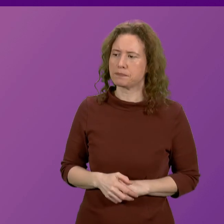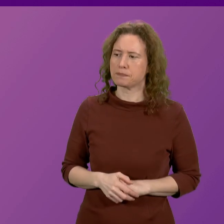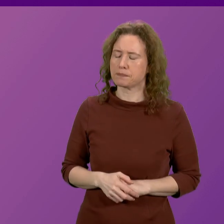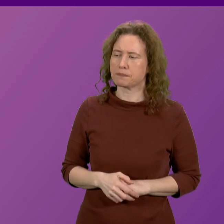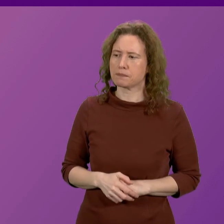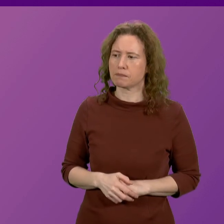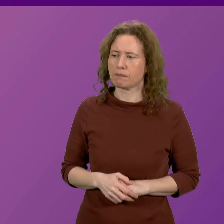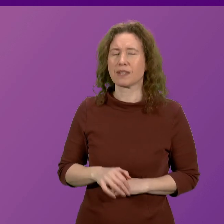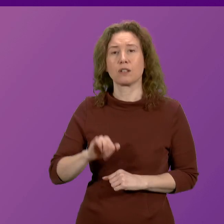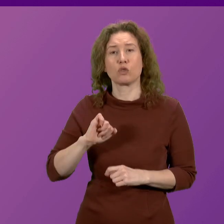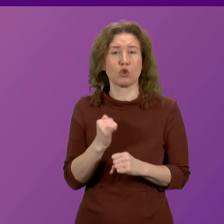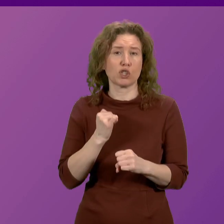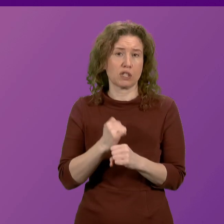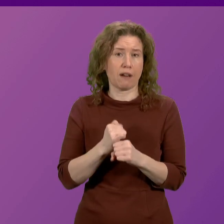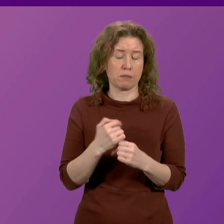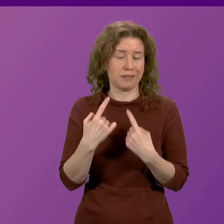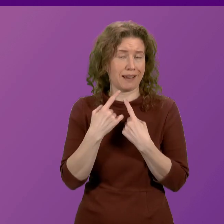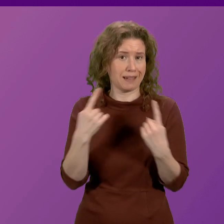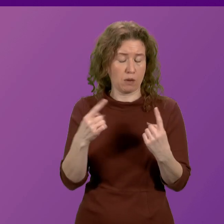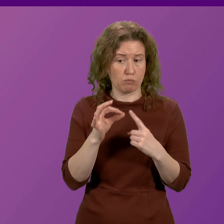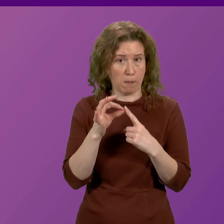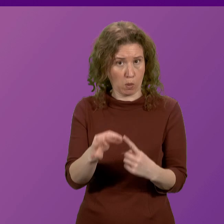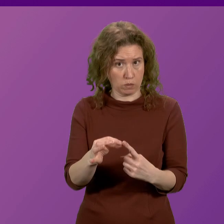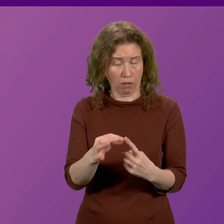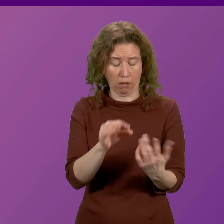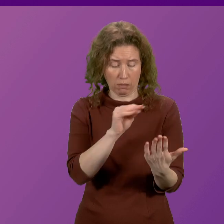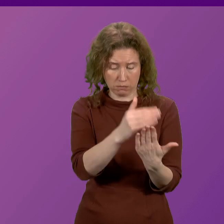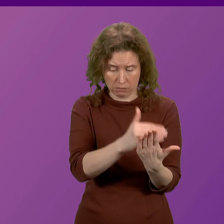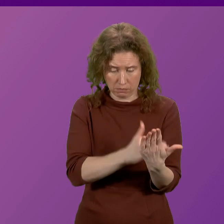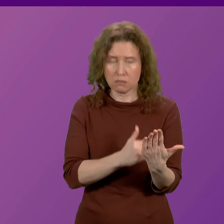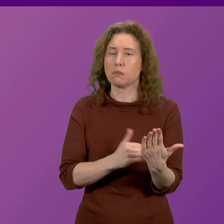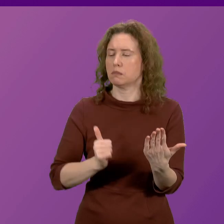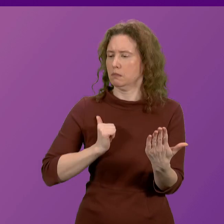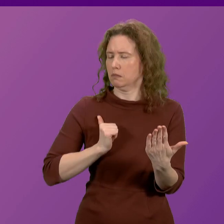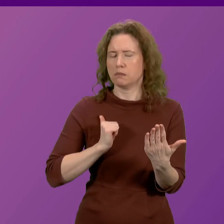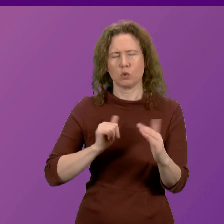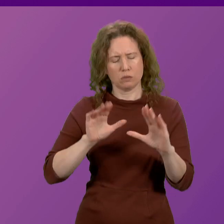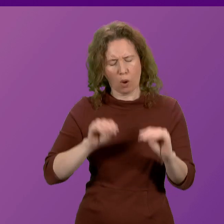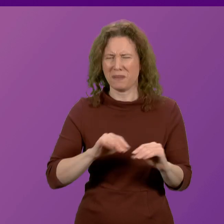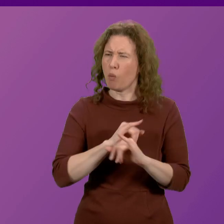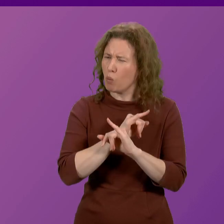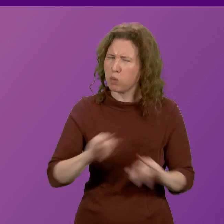The Scottish Government has announced its proposals to end the heinous two-child limit